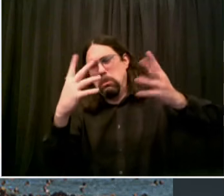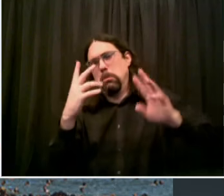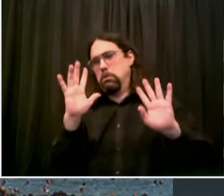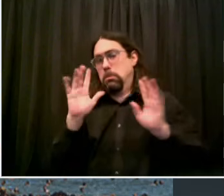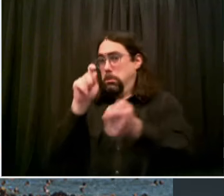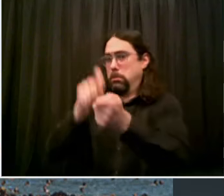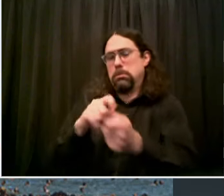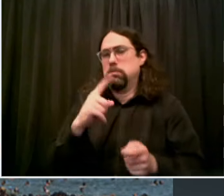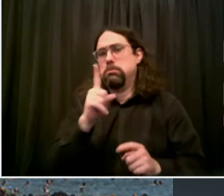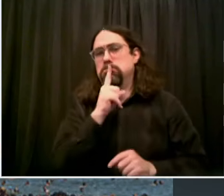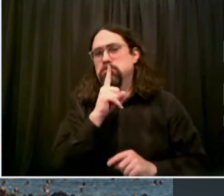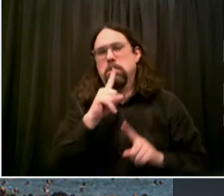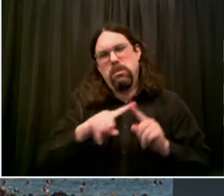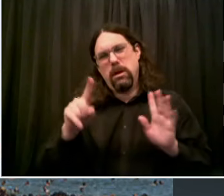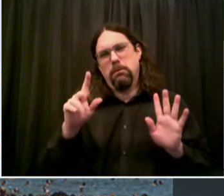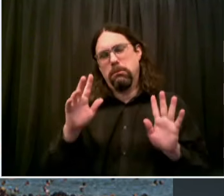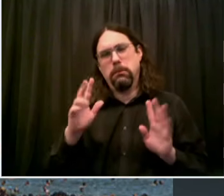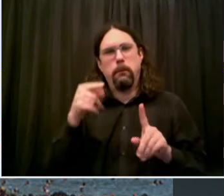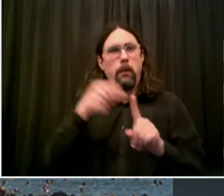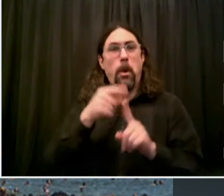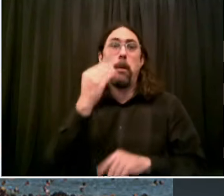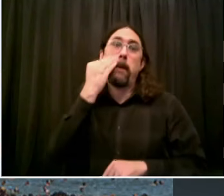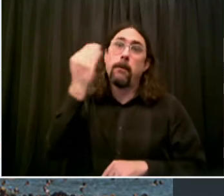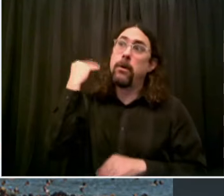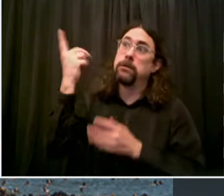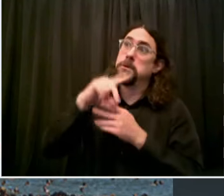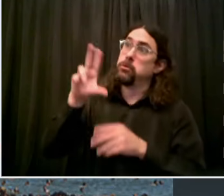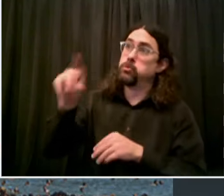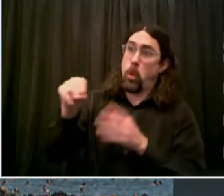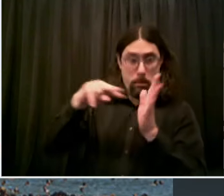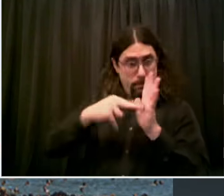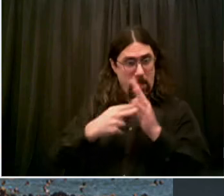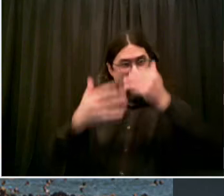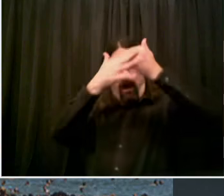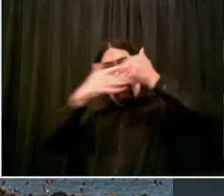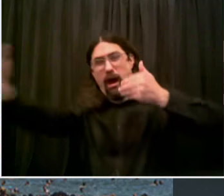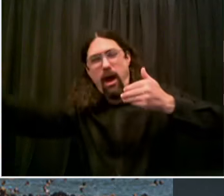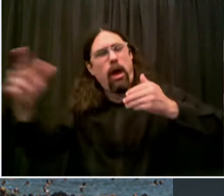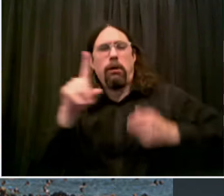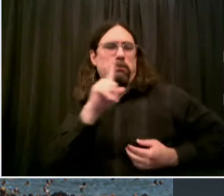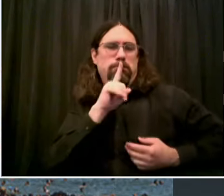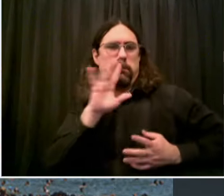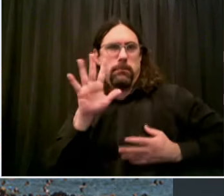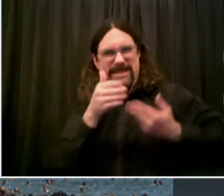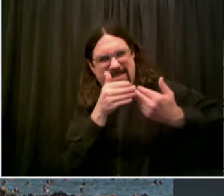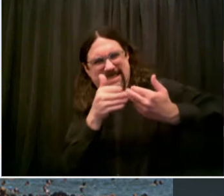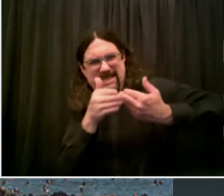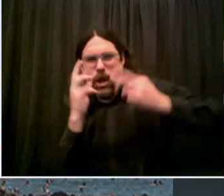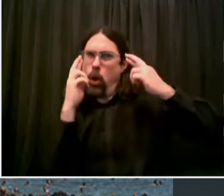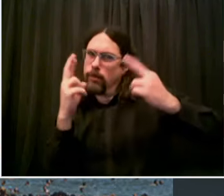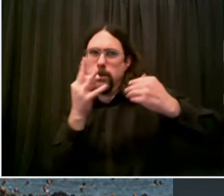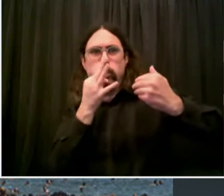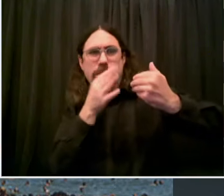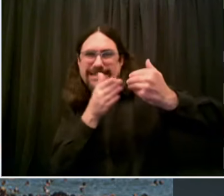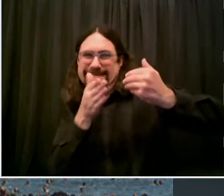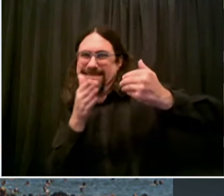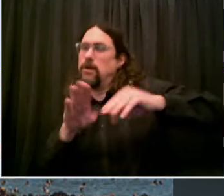NOT THERE YET. THE SCENE YOU SEE THERE IS A TYPICAL BEACH DAY